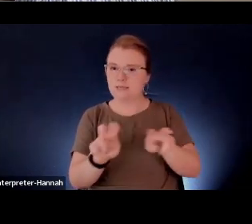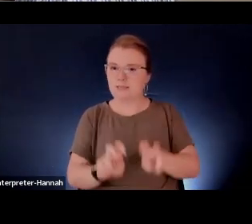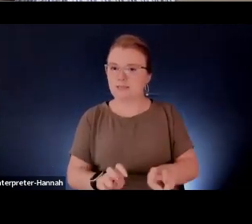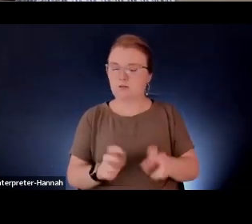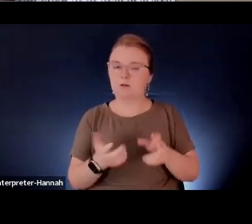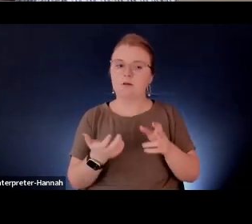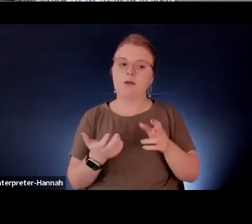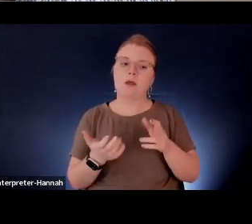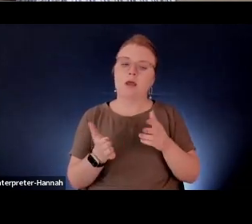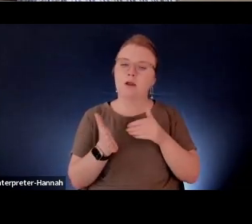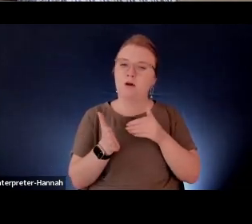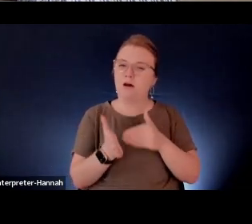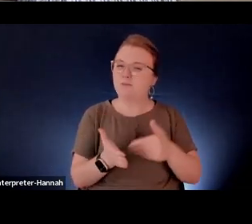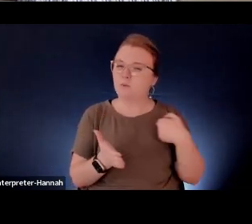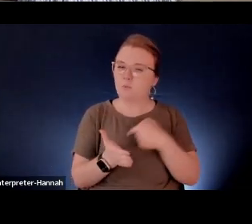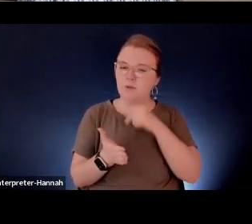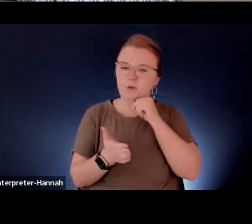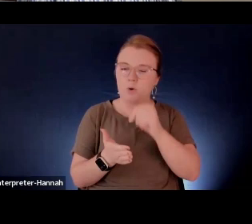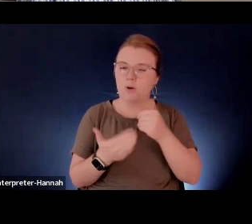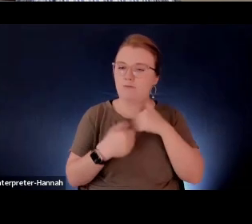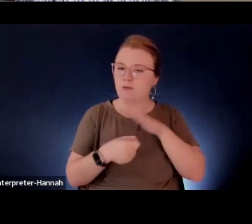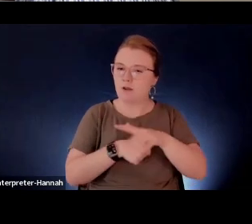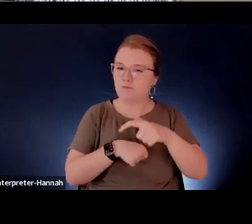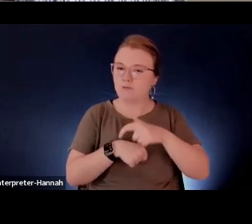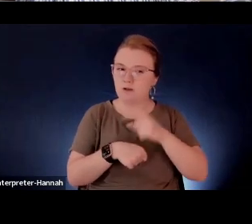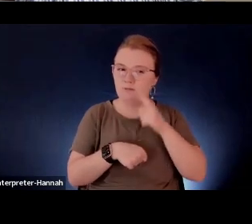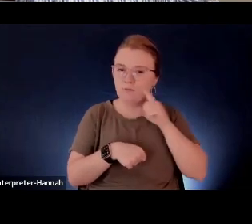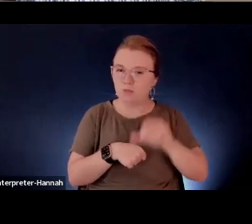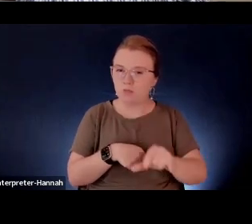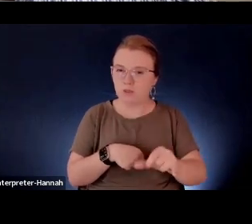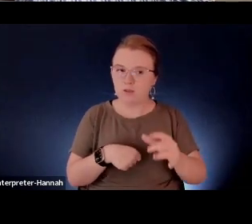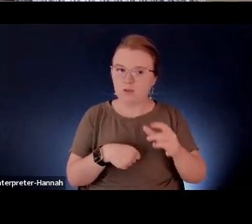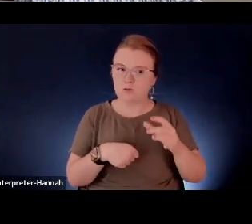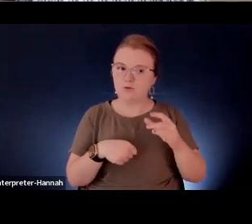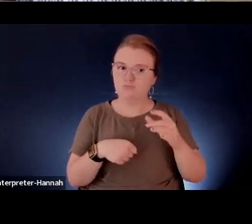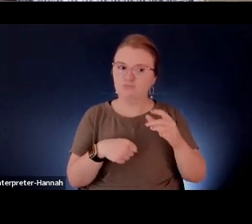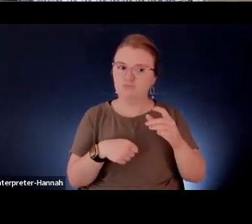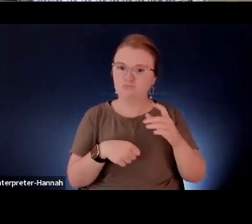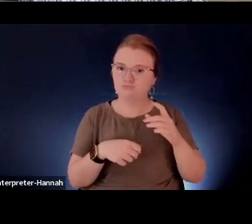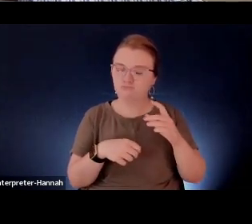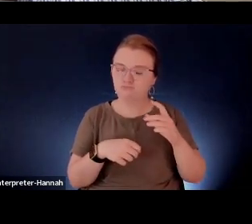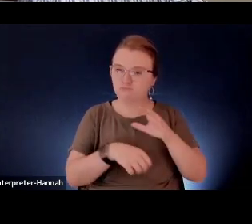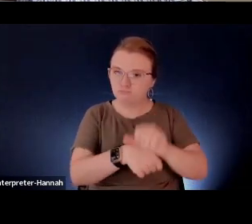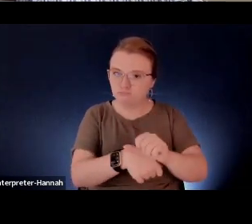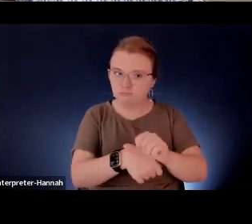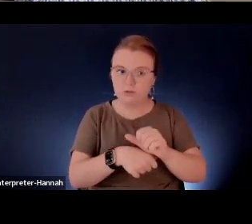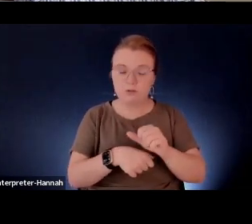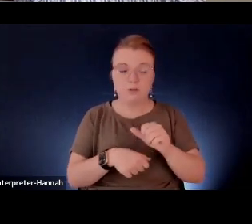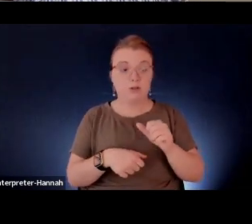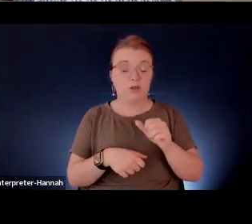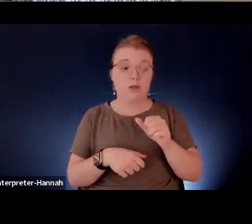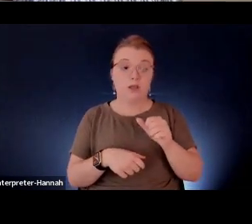or set aside time enough all the way from, you know, learners that are just getting started all the way through.